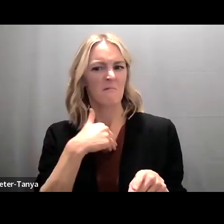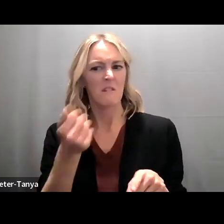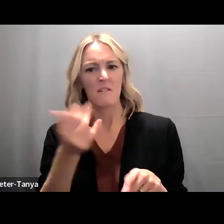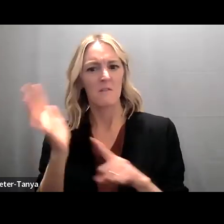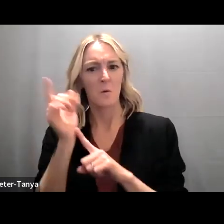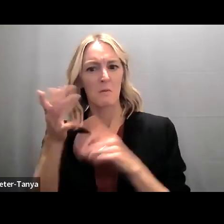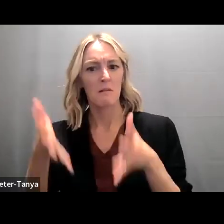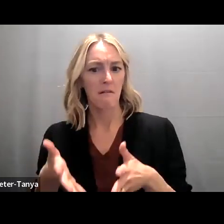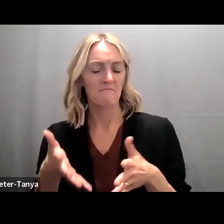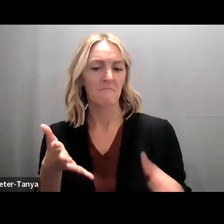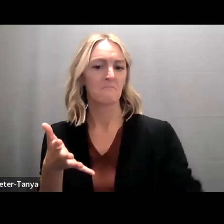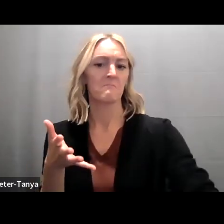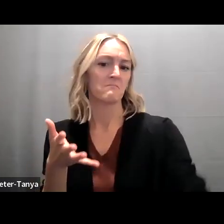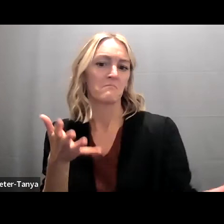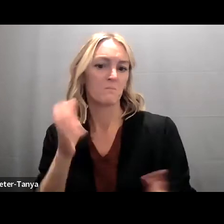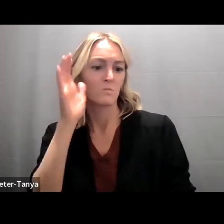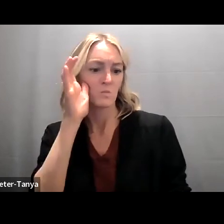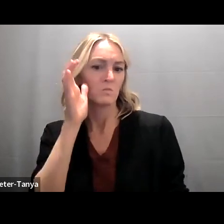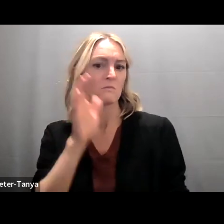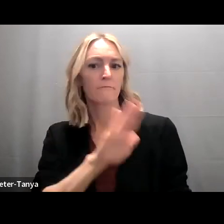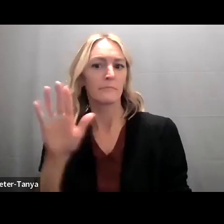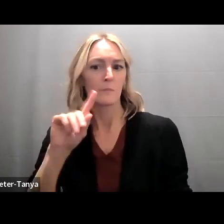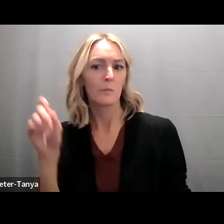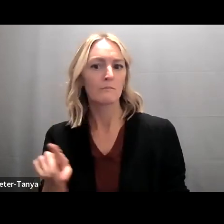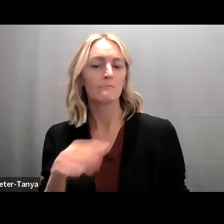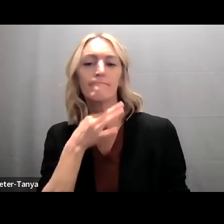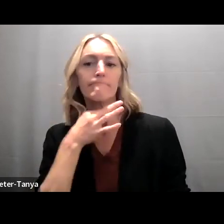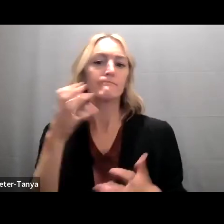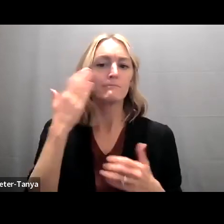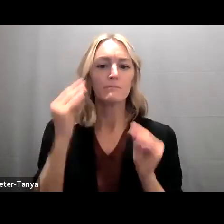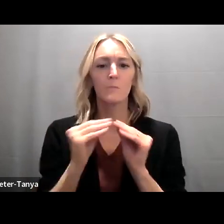We would love to hear what folks want to know more about.